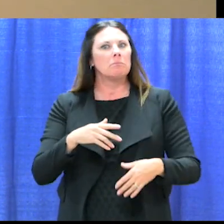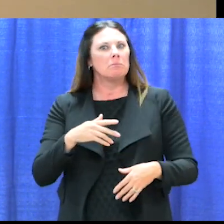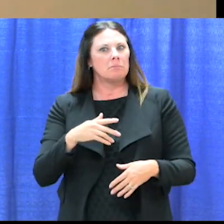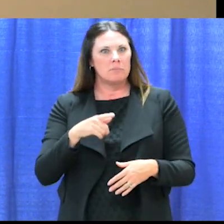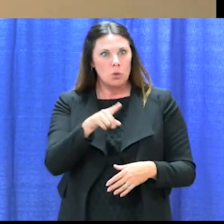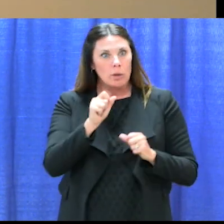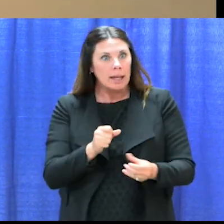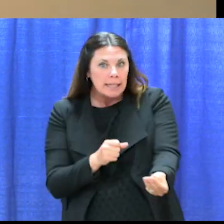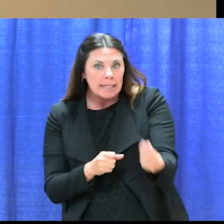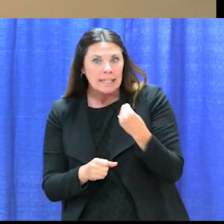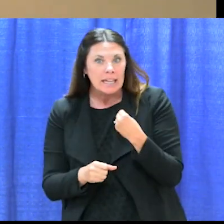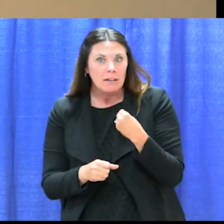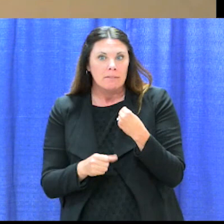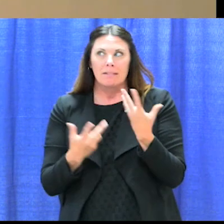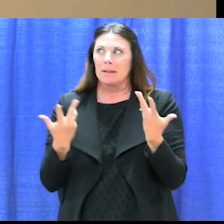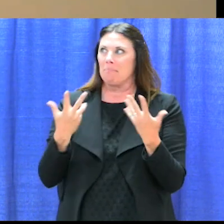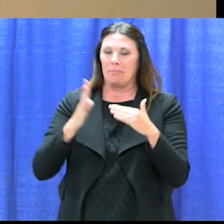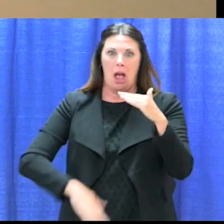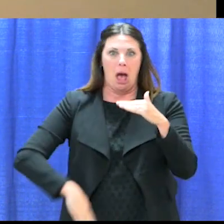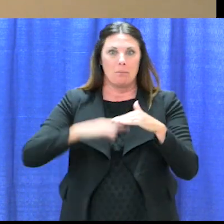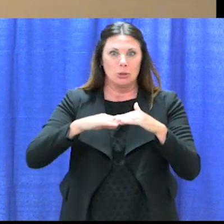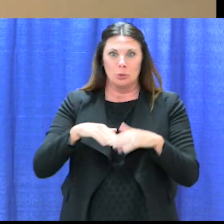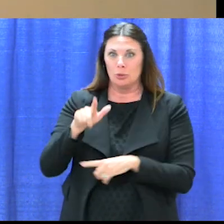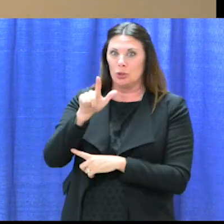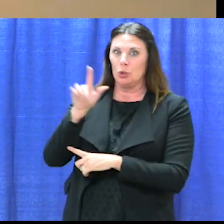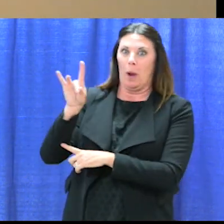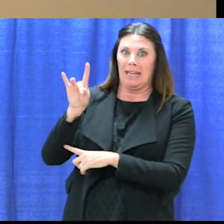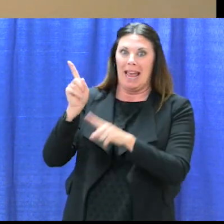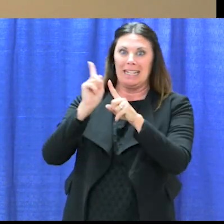list of up to 28 different types.